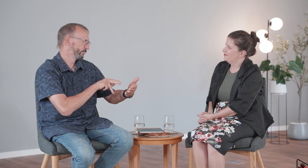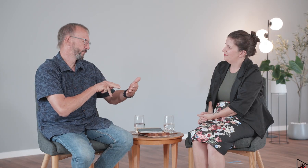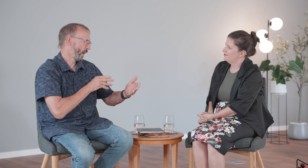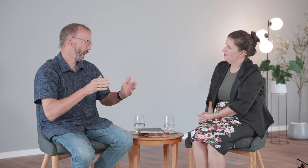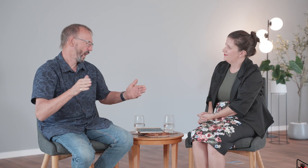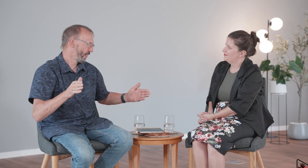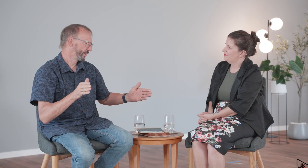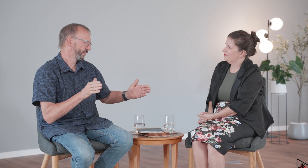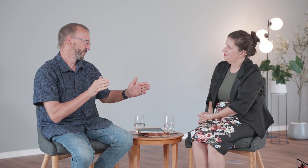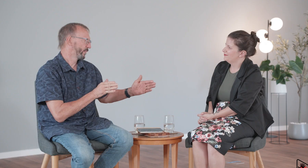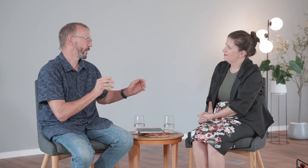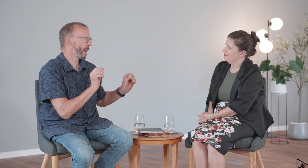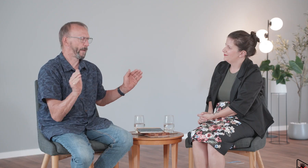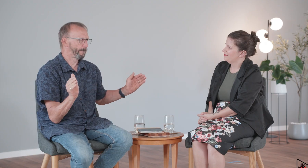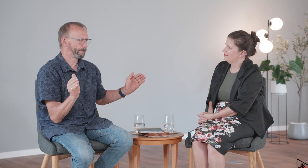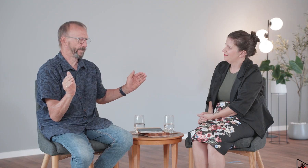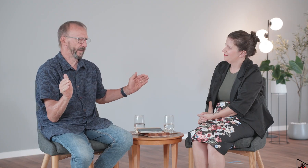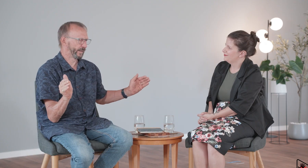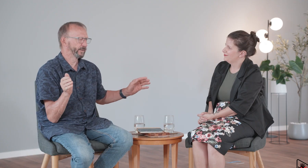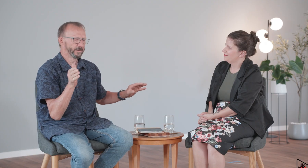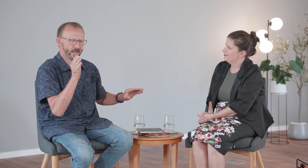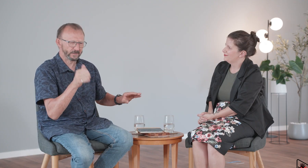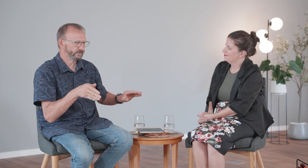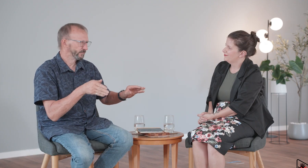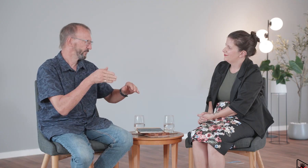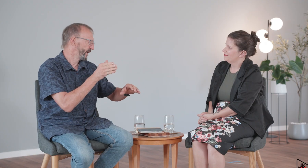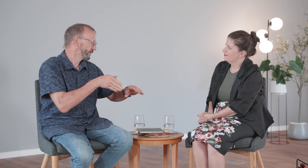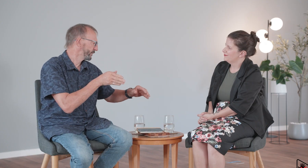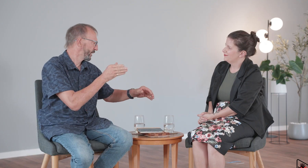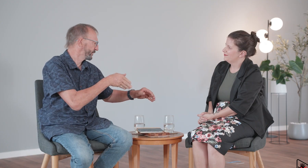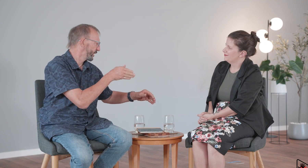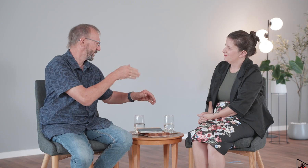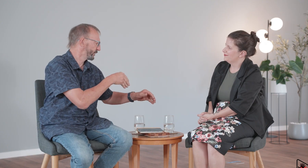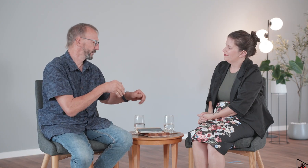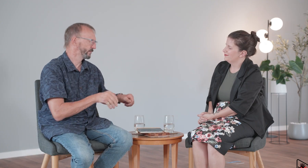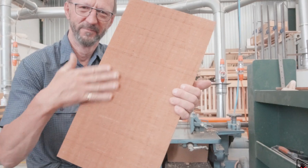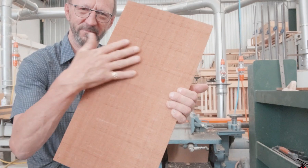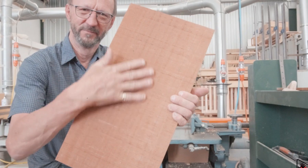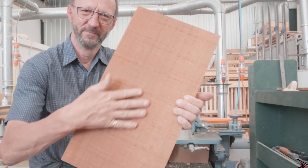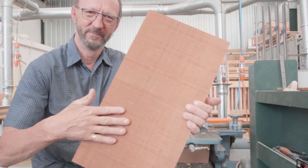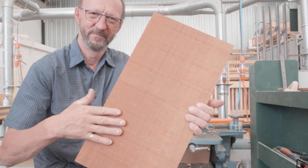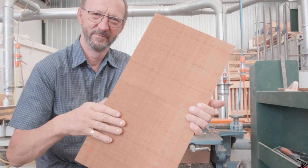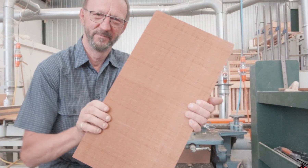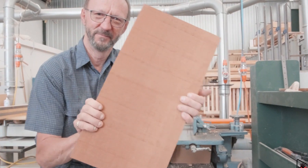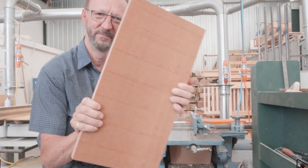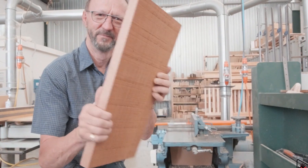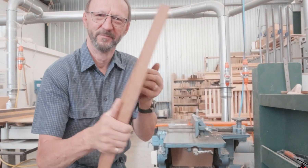cut lengths according to the dimensions. Just slightly bigger than what we need.